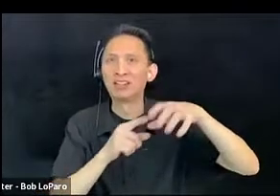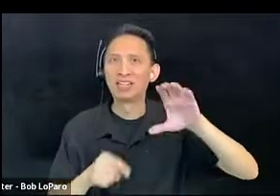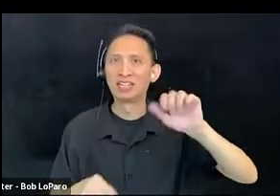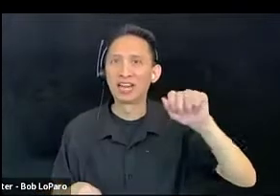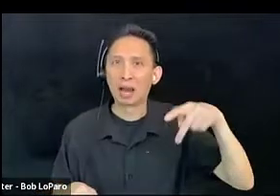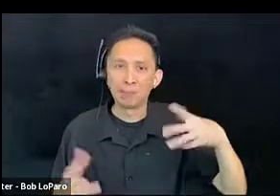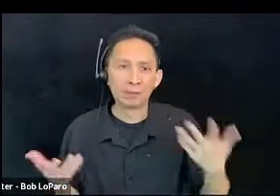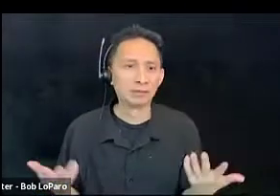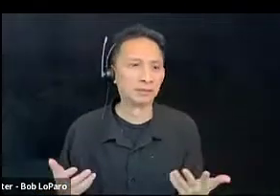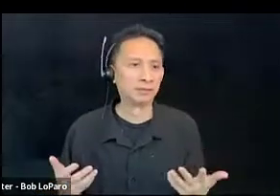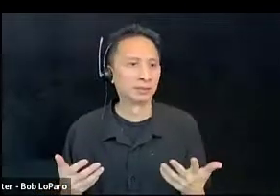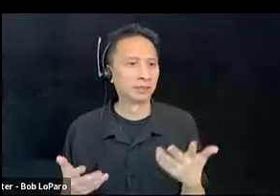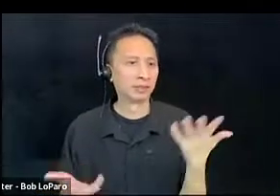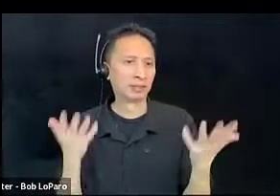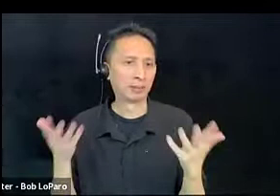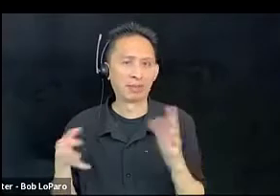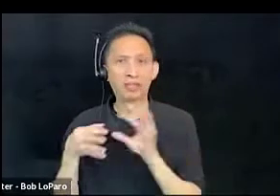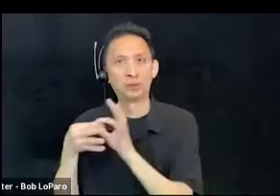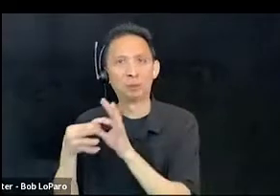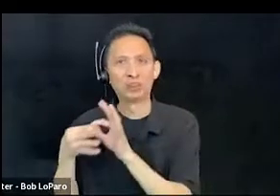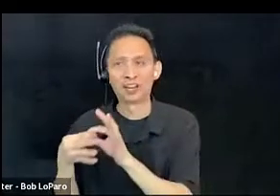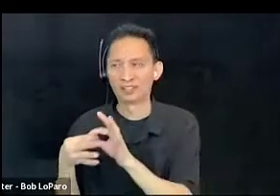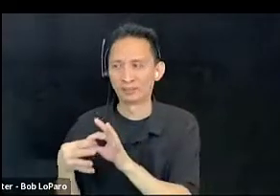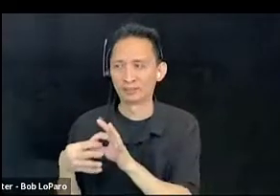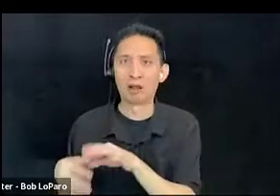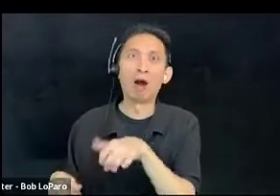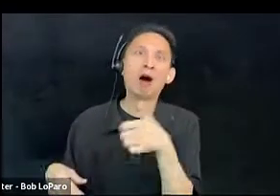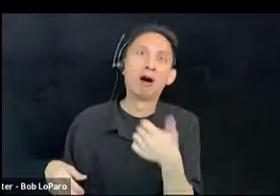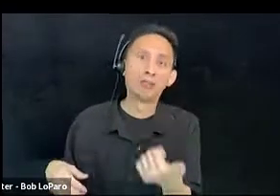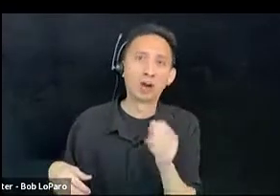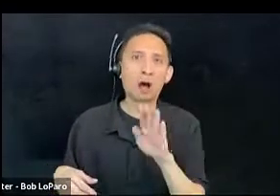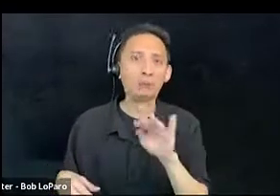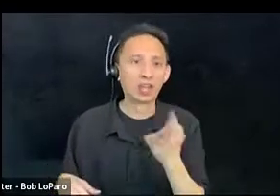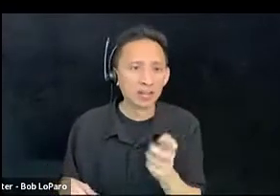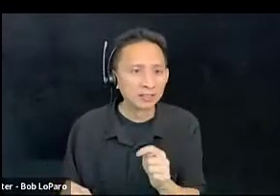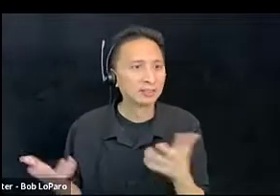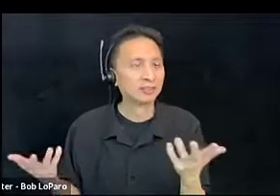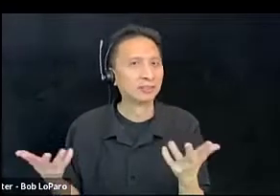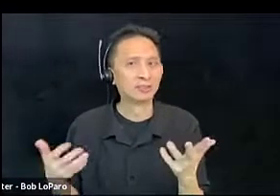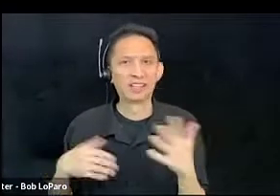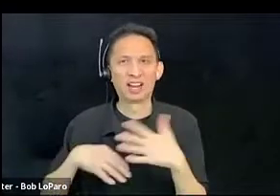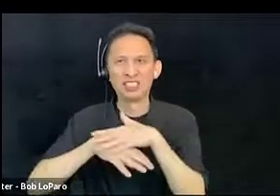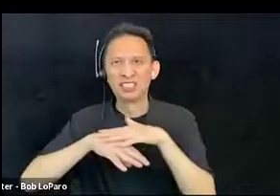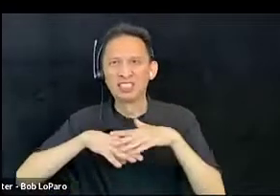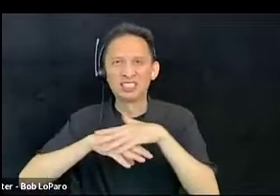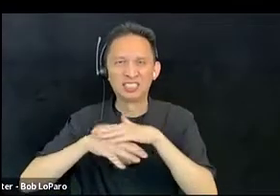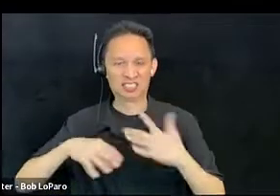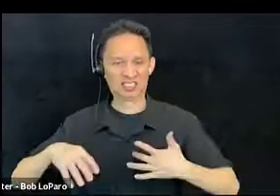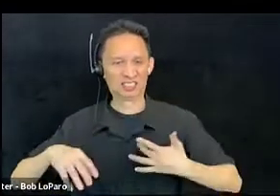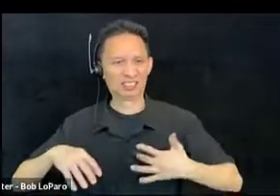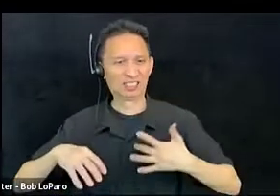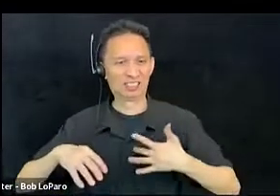a texture or a shape that's meant to refer to that object line drawings and photographs are also tangible symbols